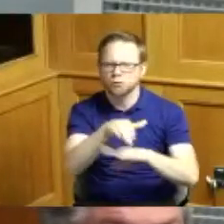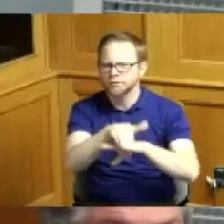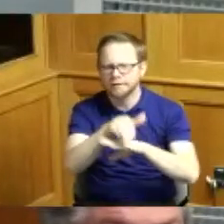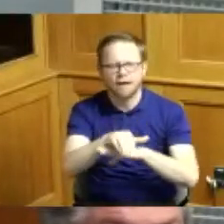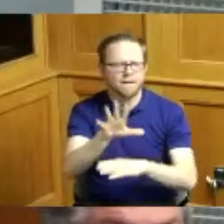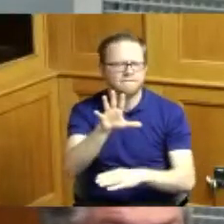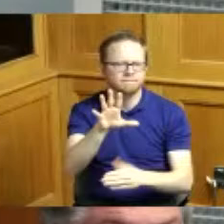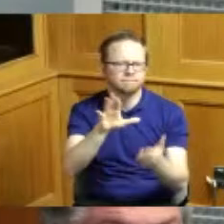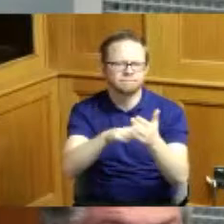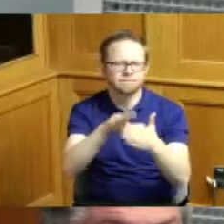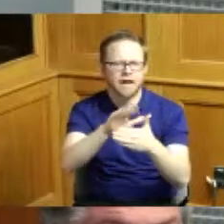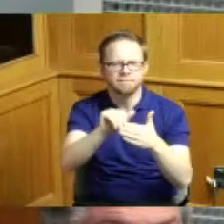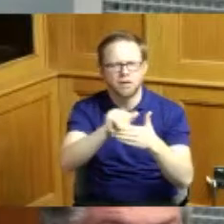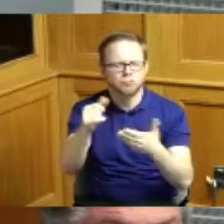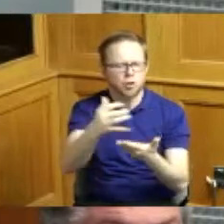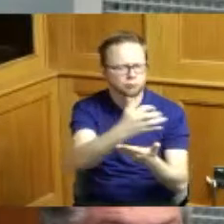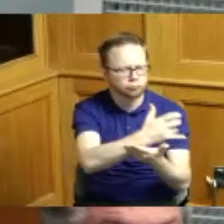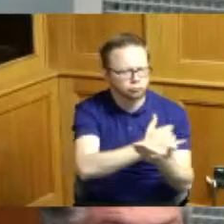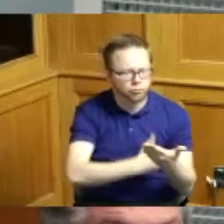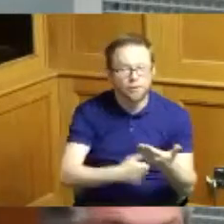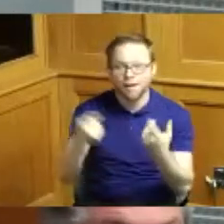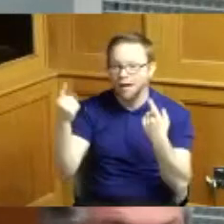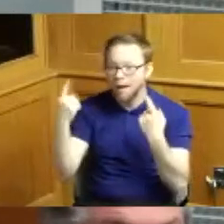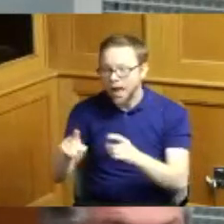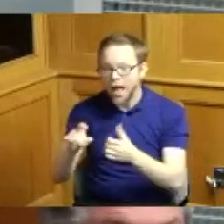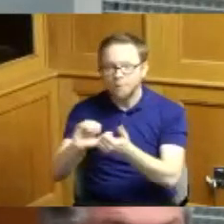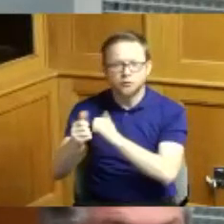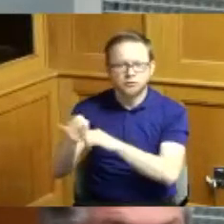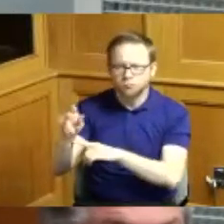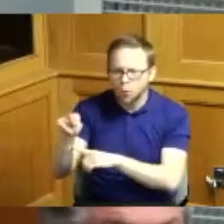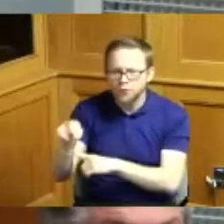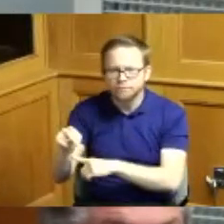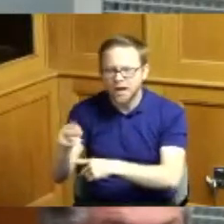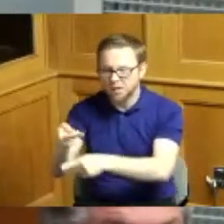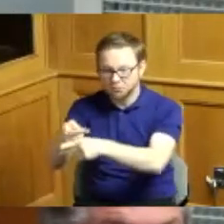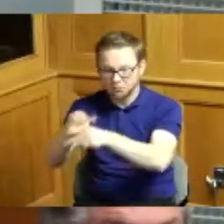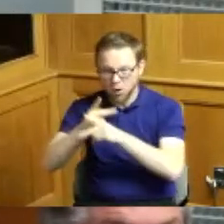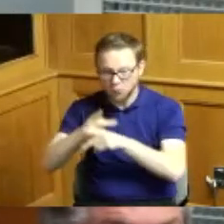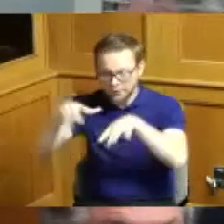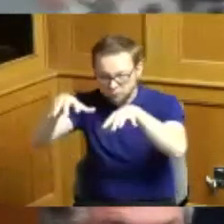but then an elder sports banquet rents it out last Thursday night and I bring in fifty four